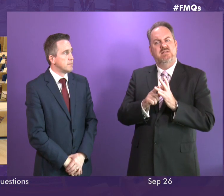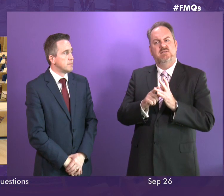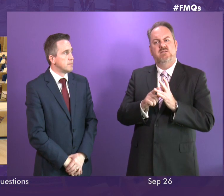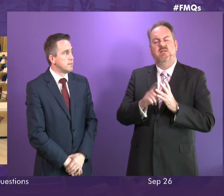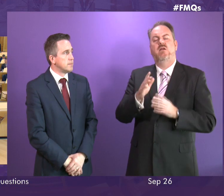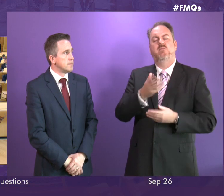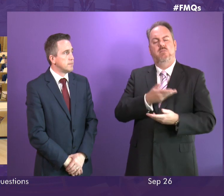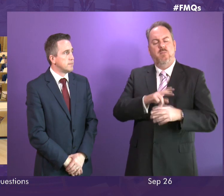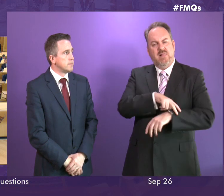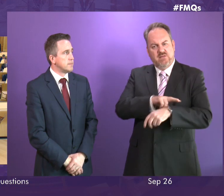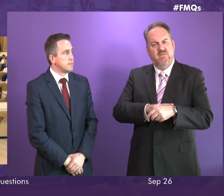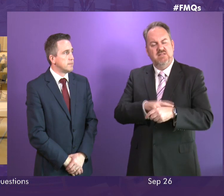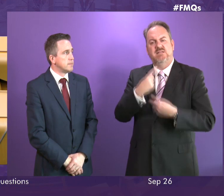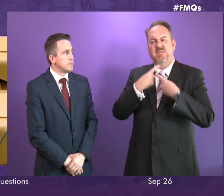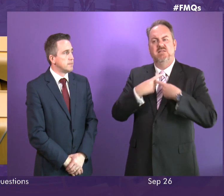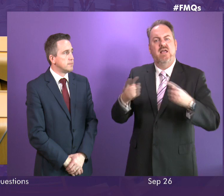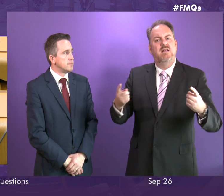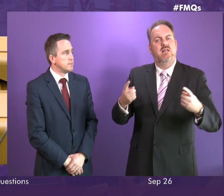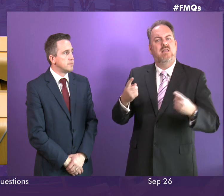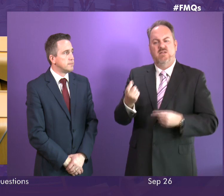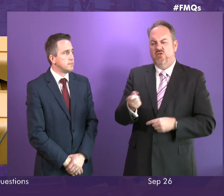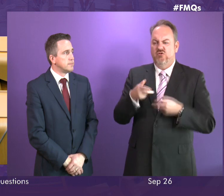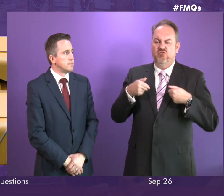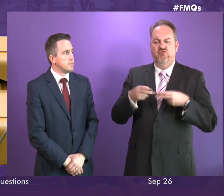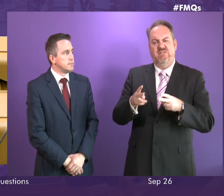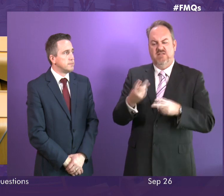“Street Valium is killing our community. It has to stop.”